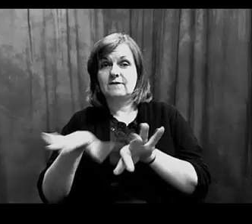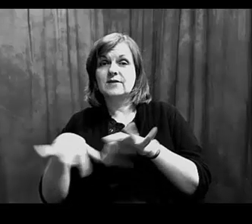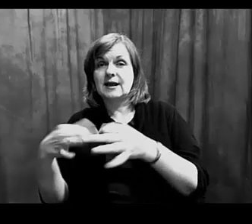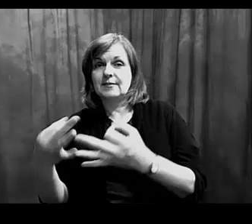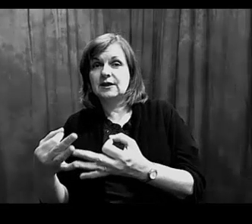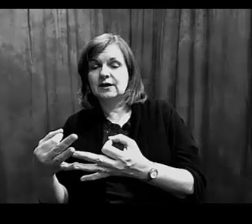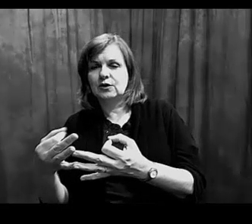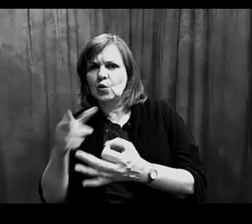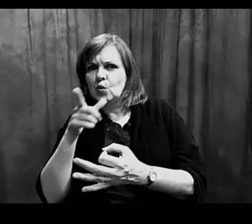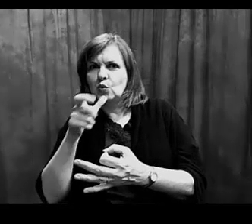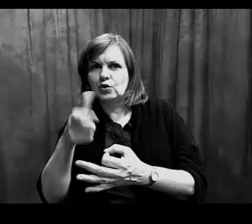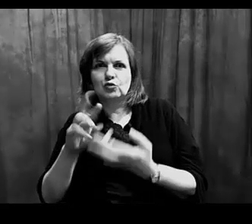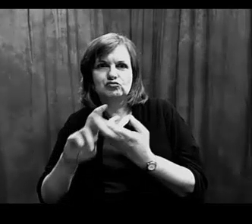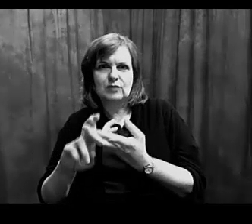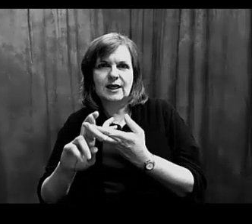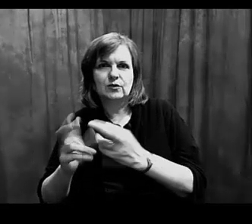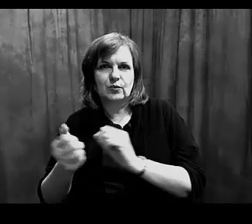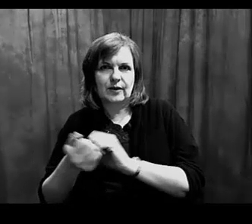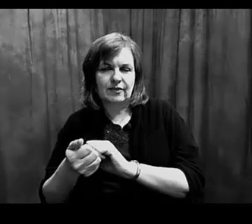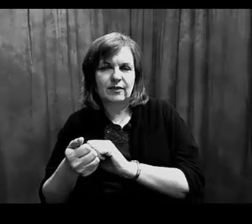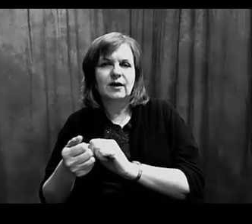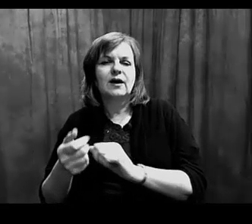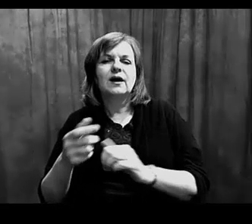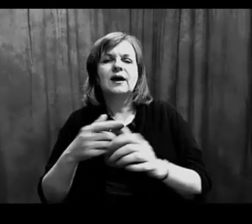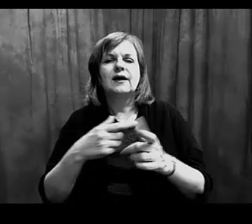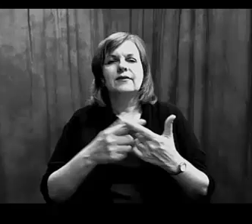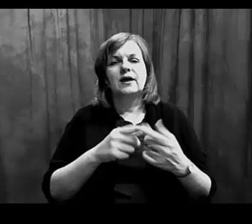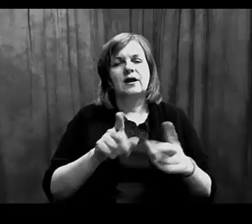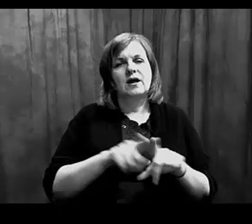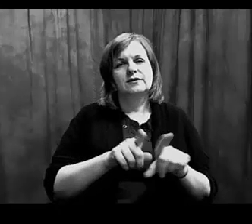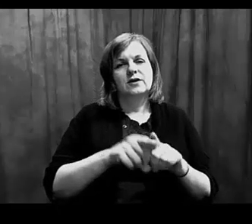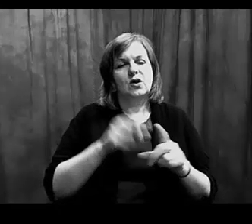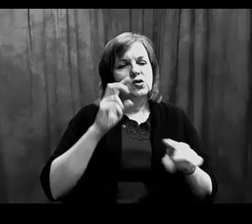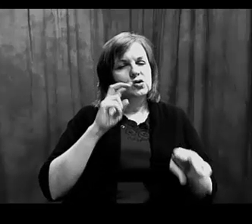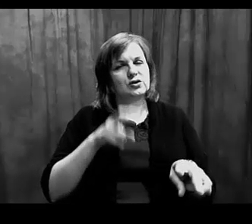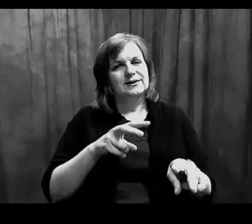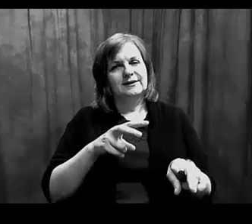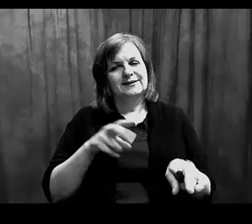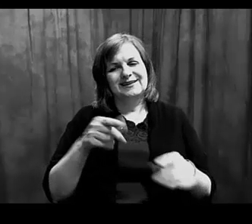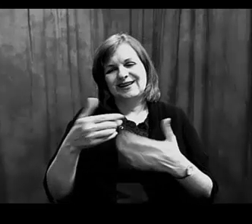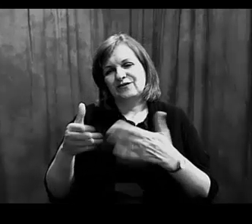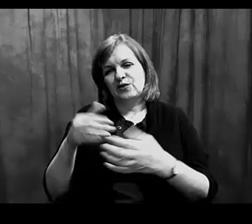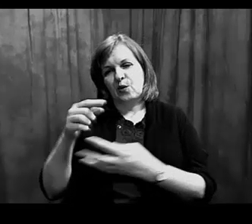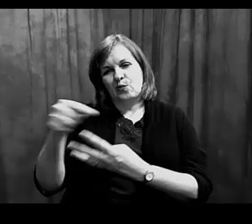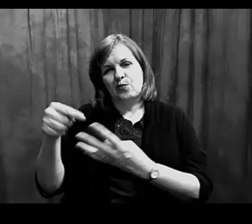when we look at those kinds of ages we have to start thinking about how